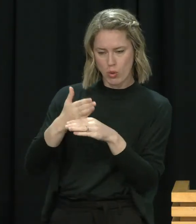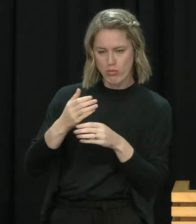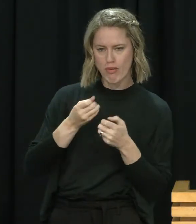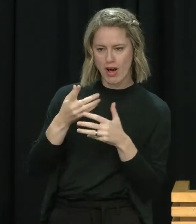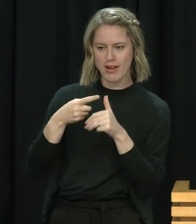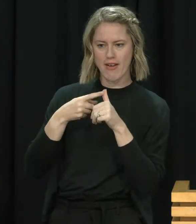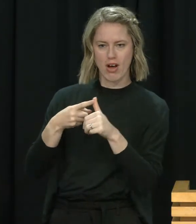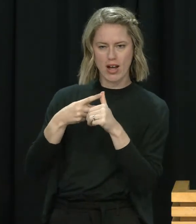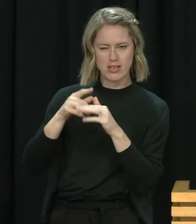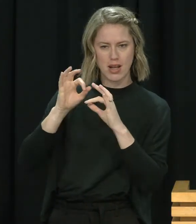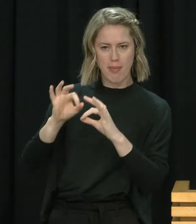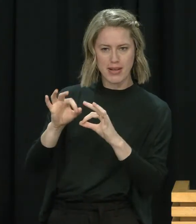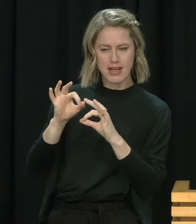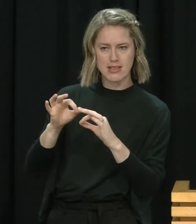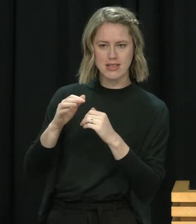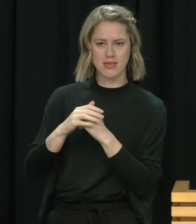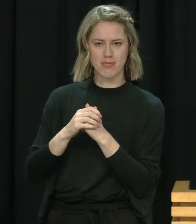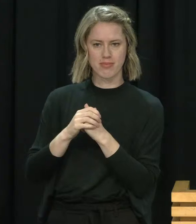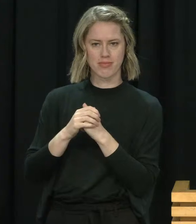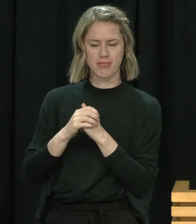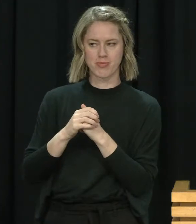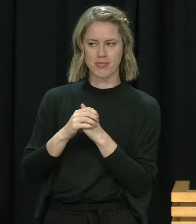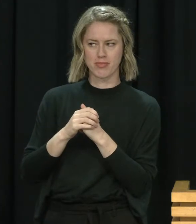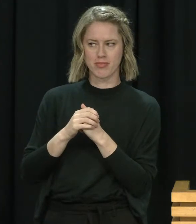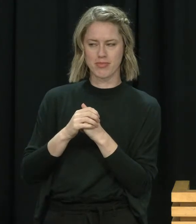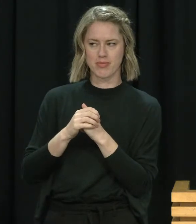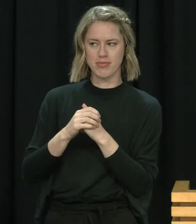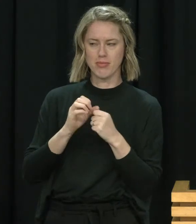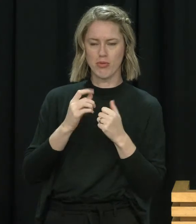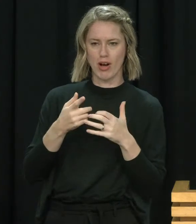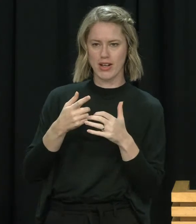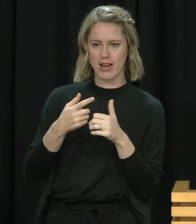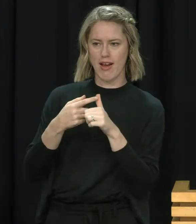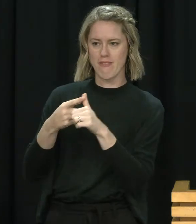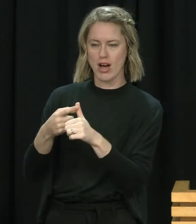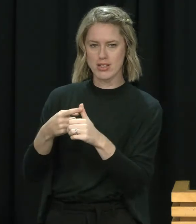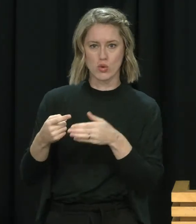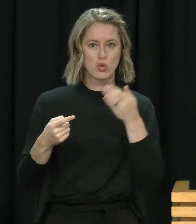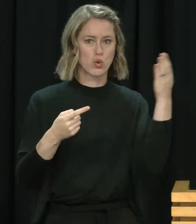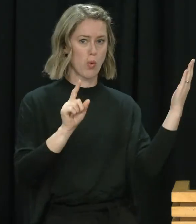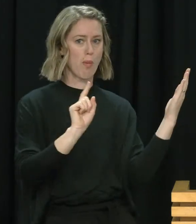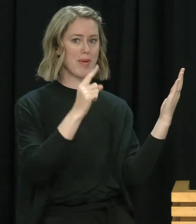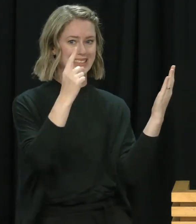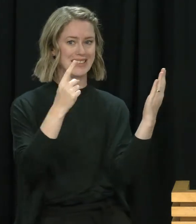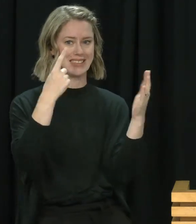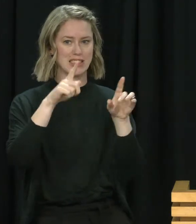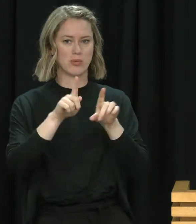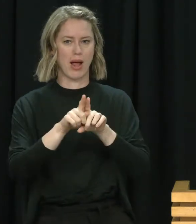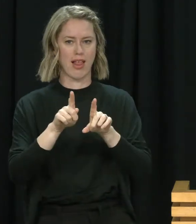working alongside the people doing the work, providing that